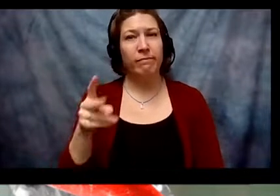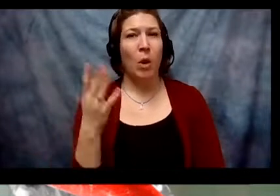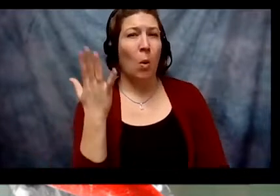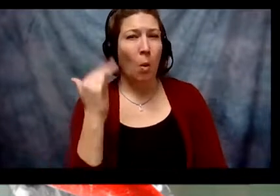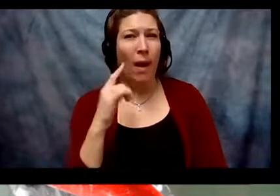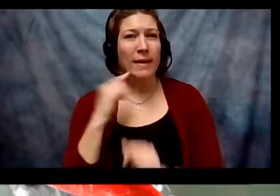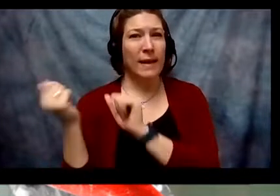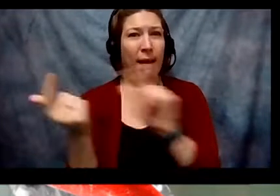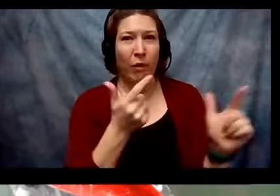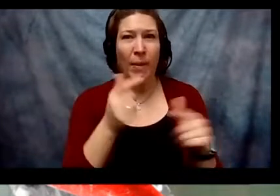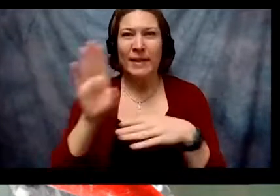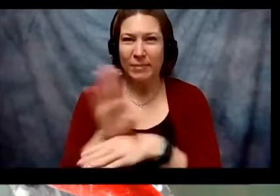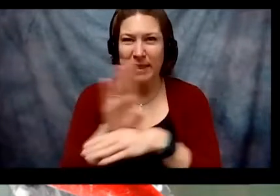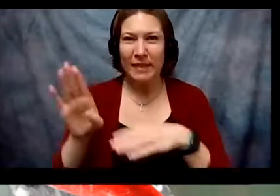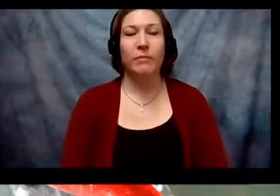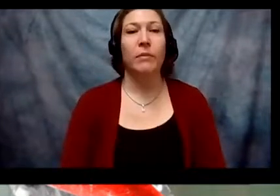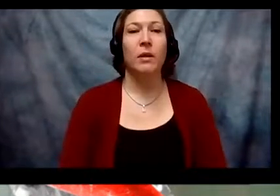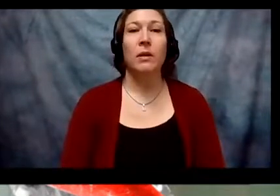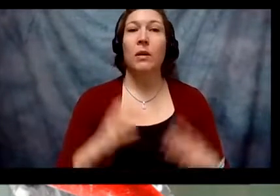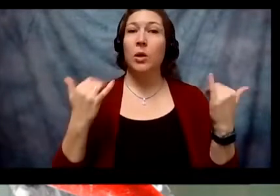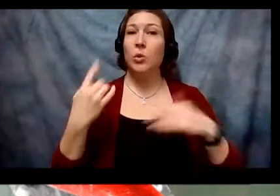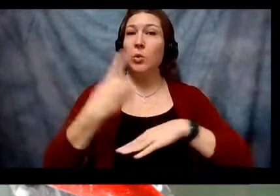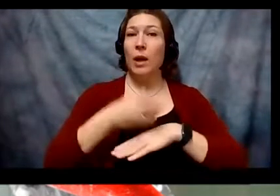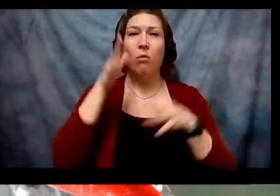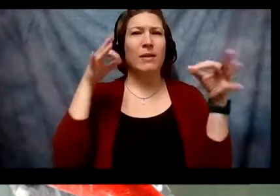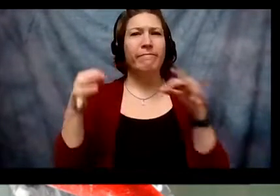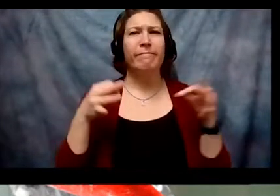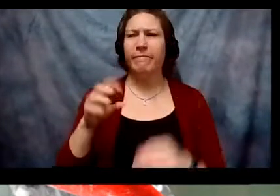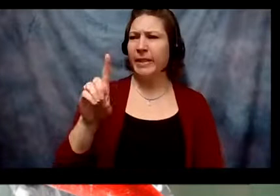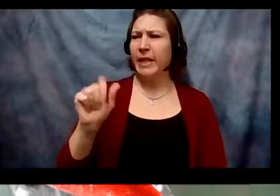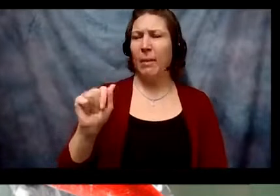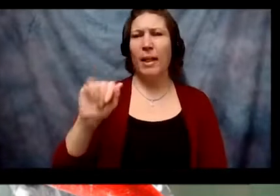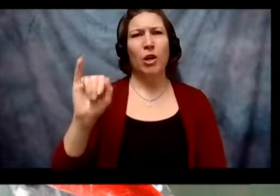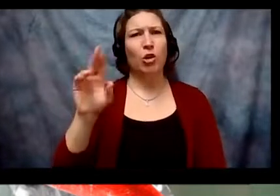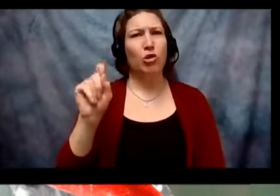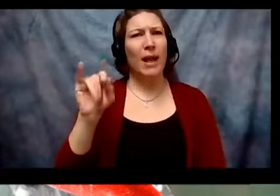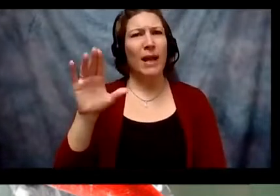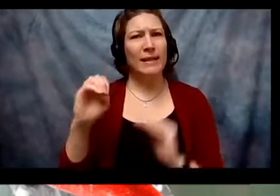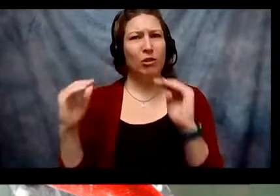Today. We'll explain what disability justice means by grounding